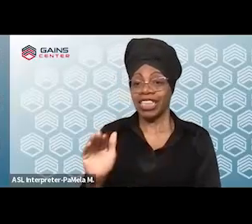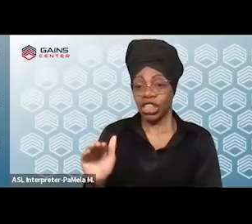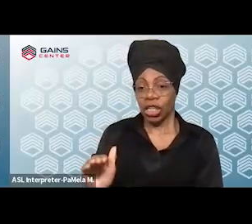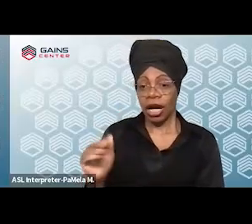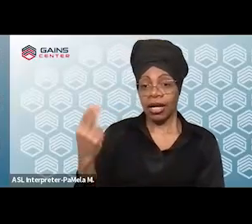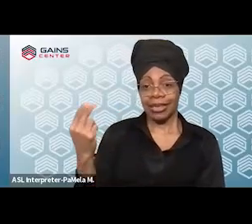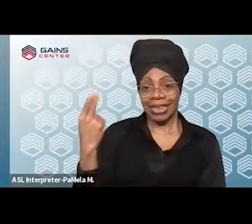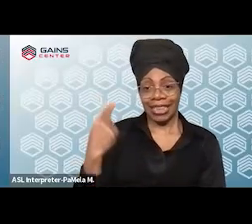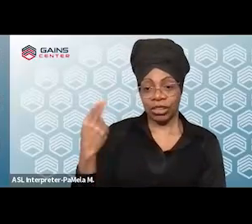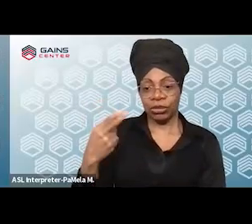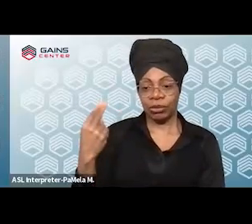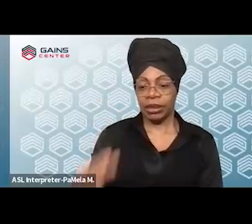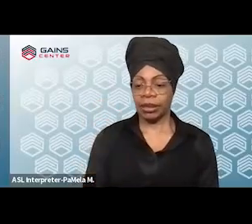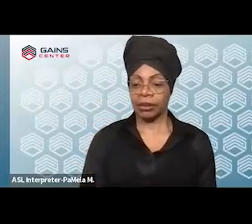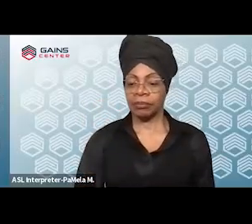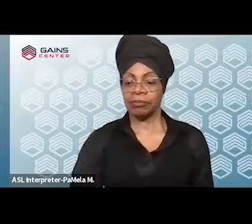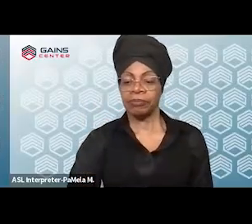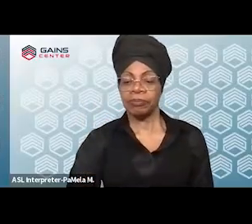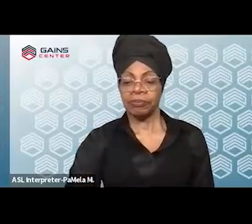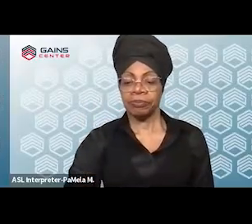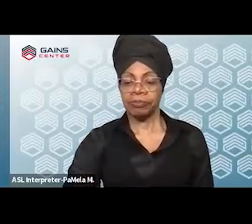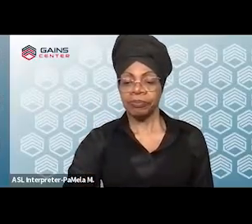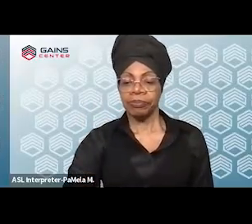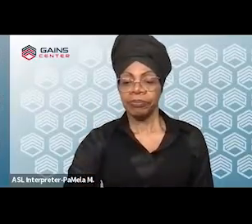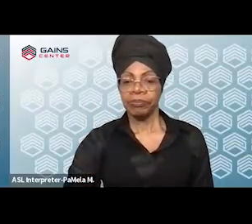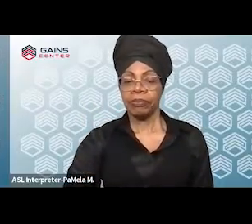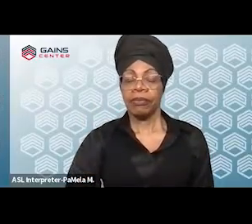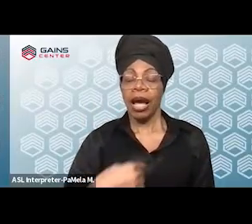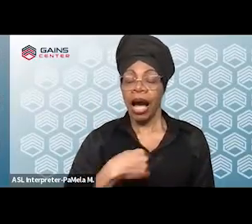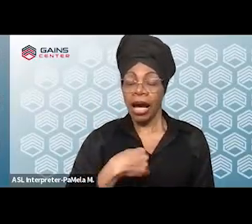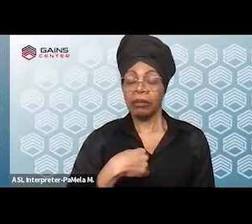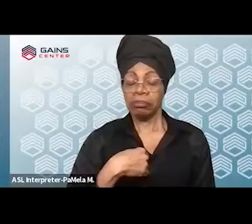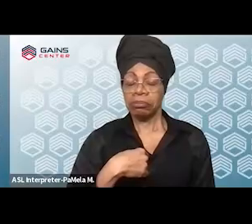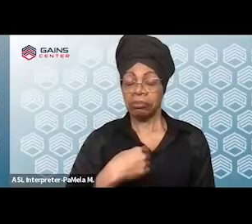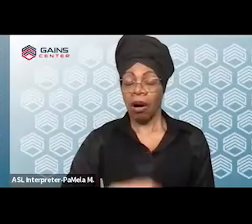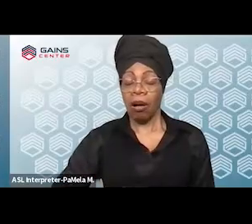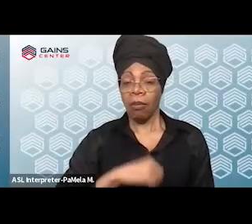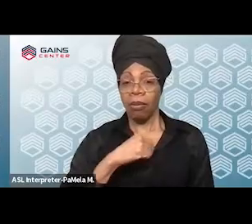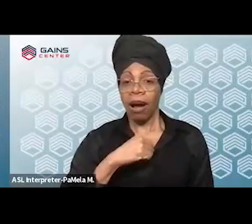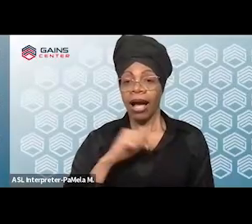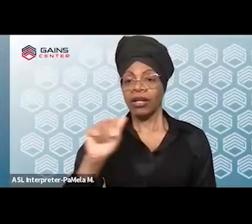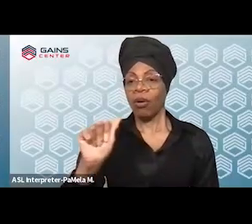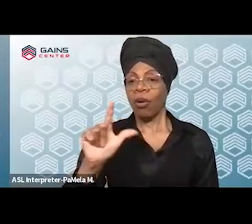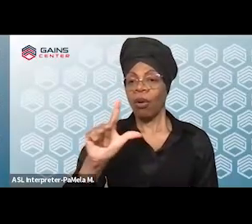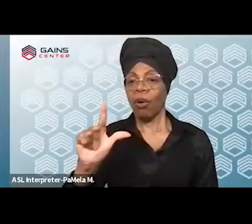So, I was really proud that All Rise, formerly the National Association